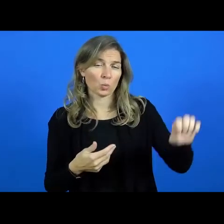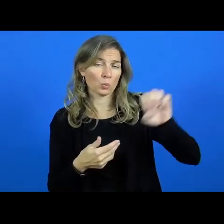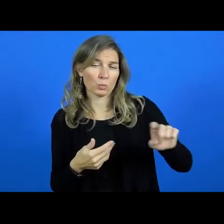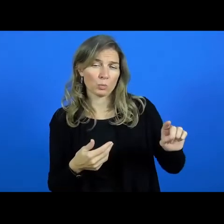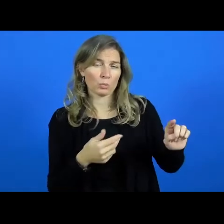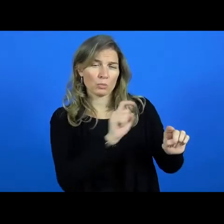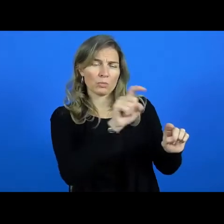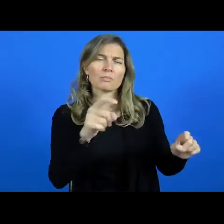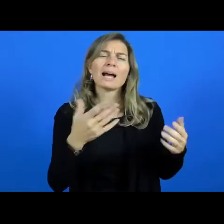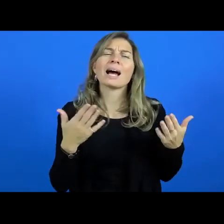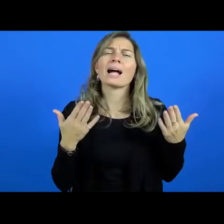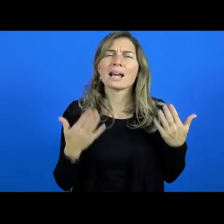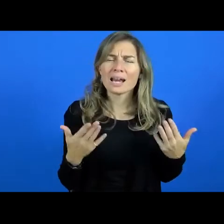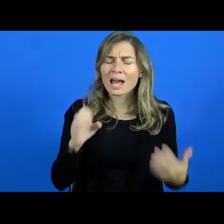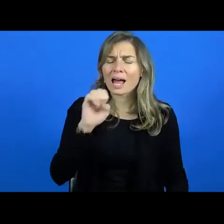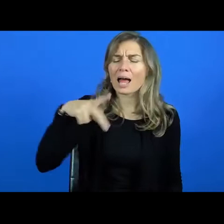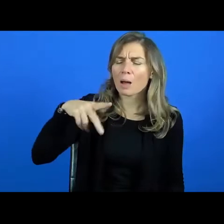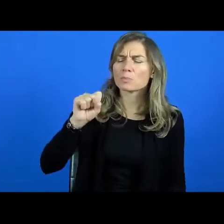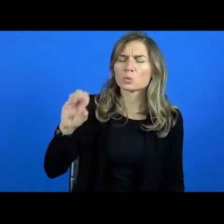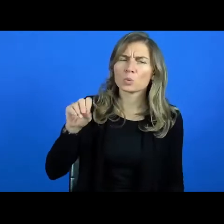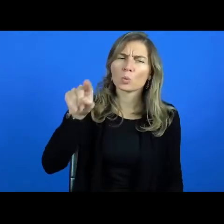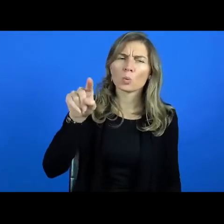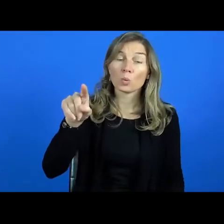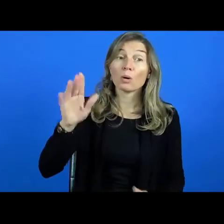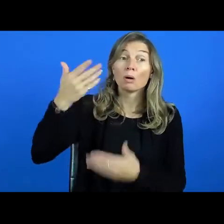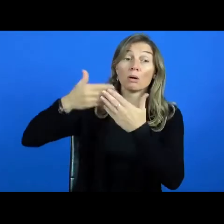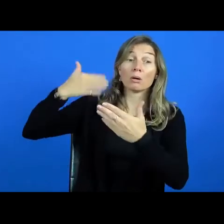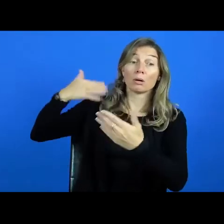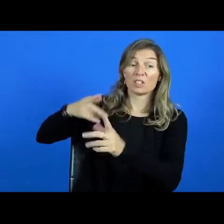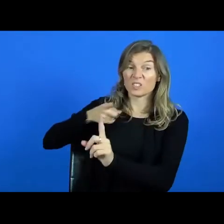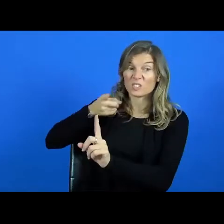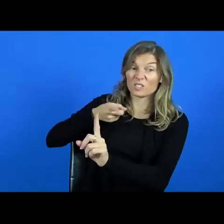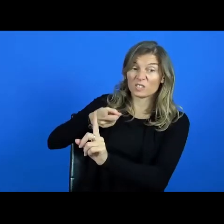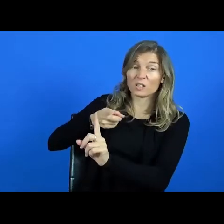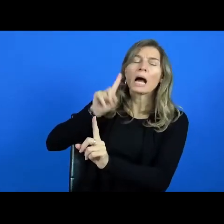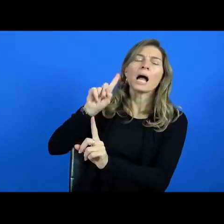against EPSO, the organisation in charge of these competitions,